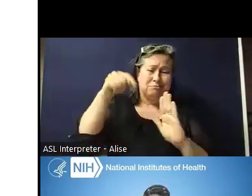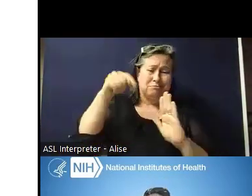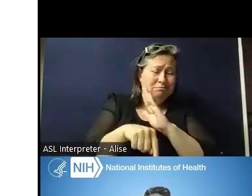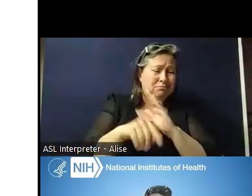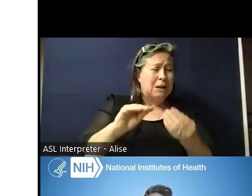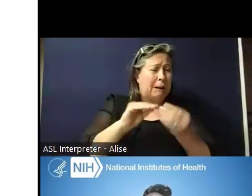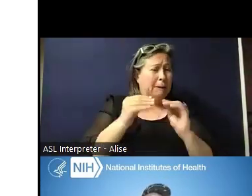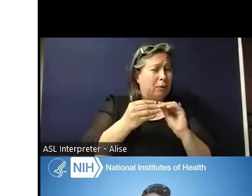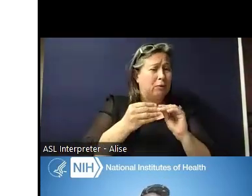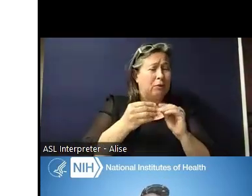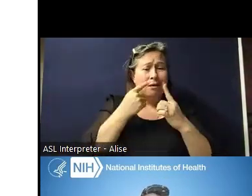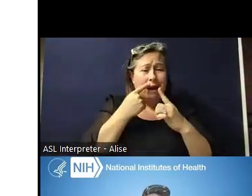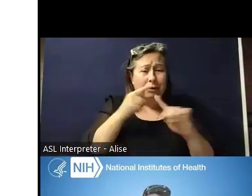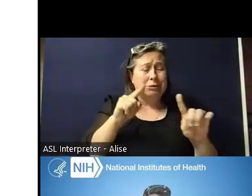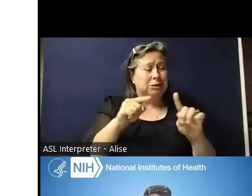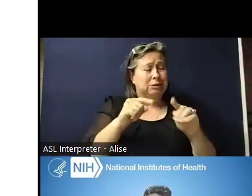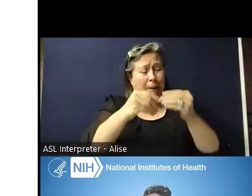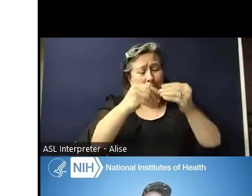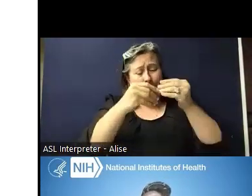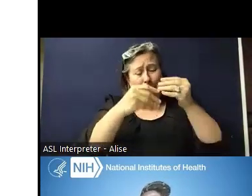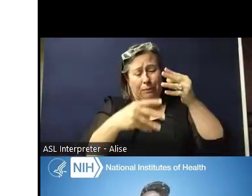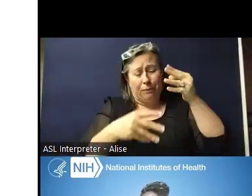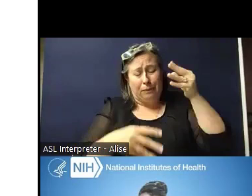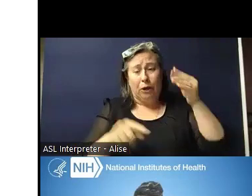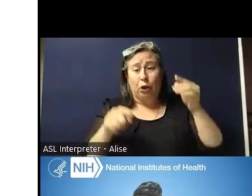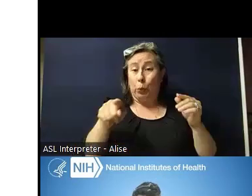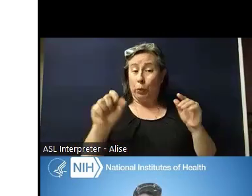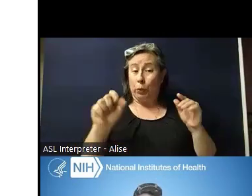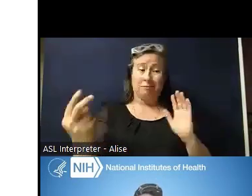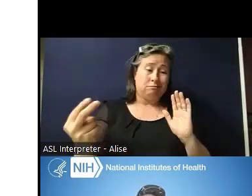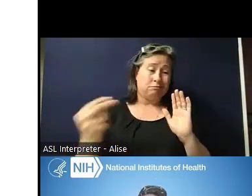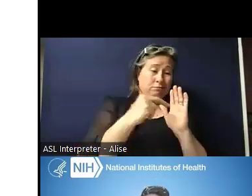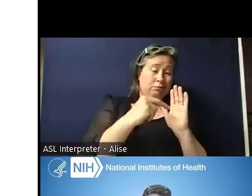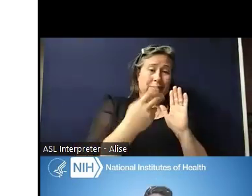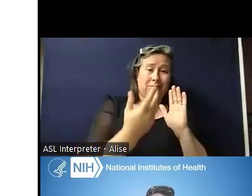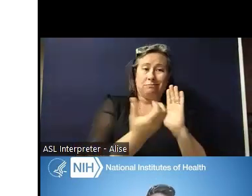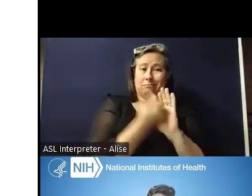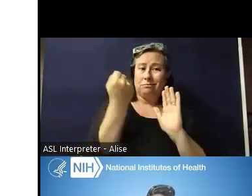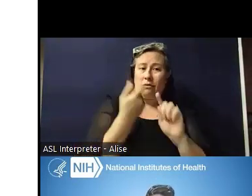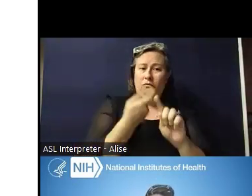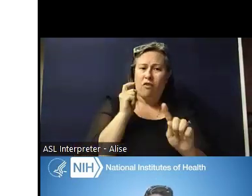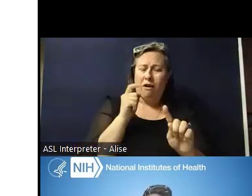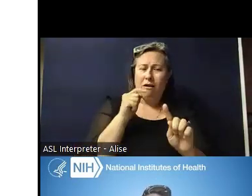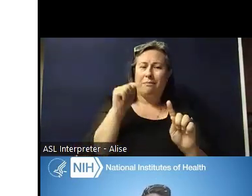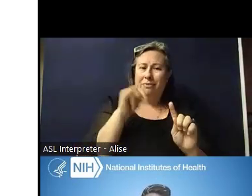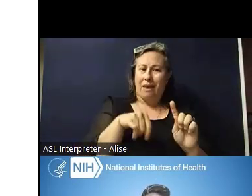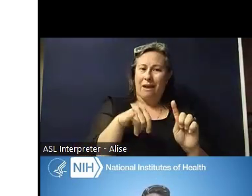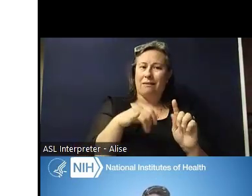that you are able to attain through the NIH Guide for Grants and Contracts.